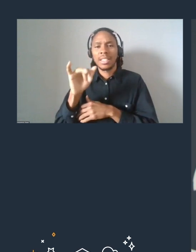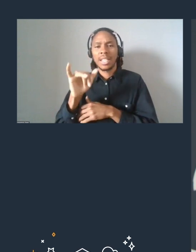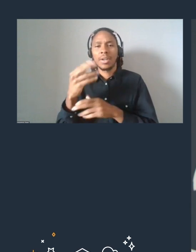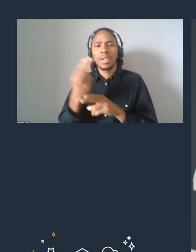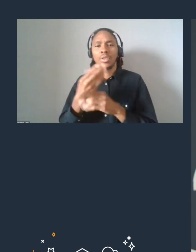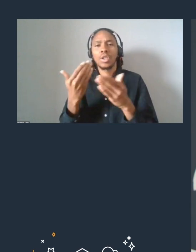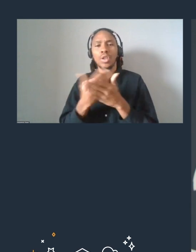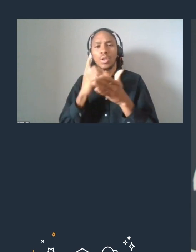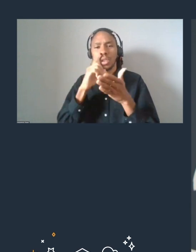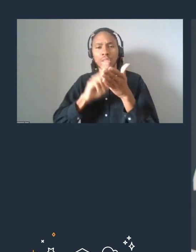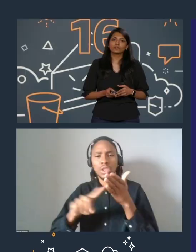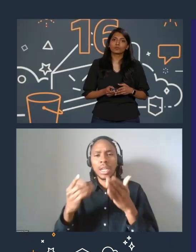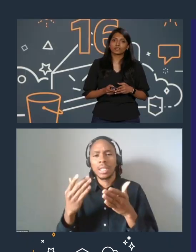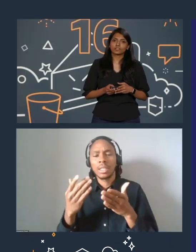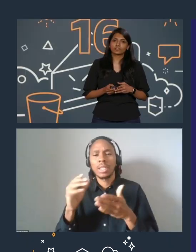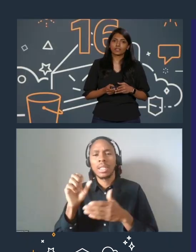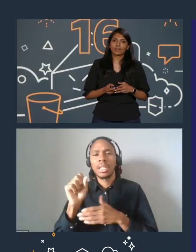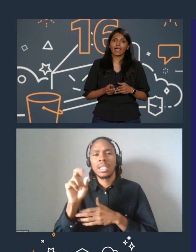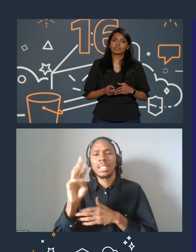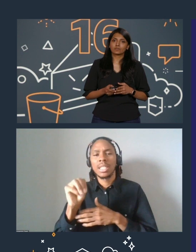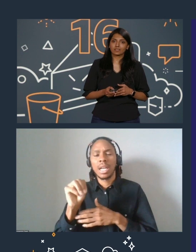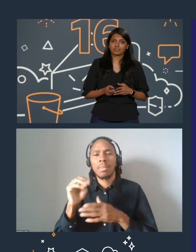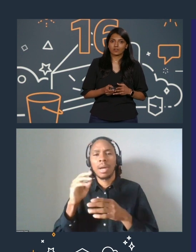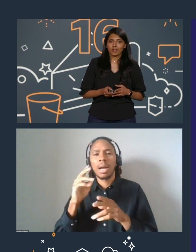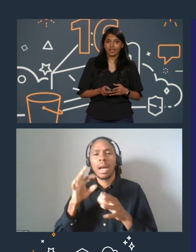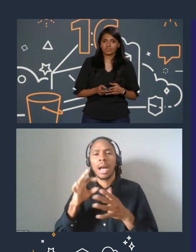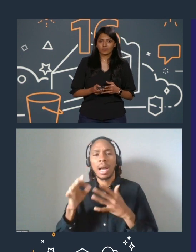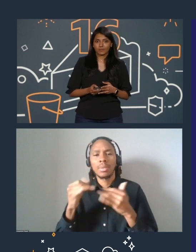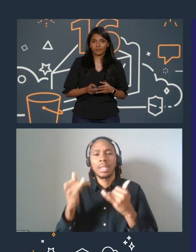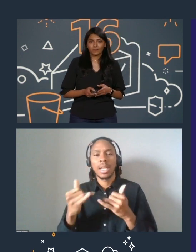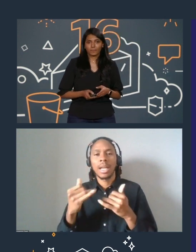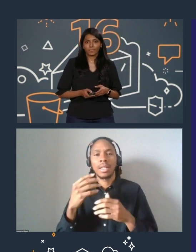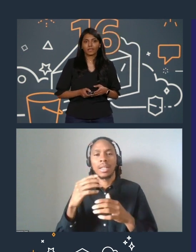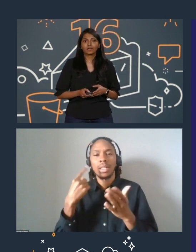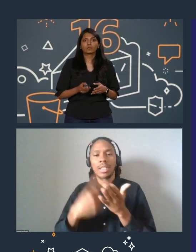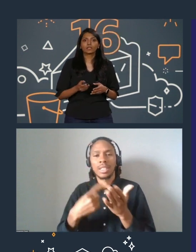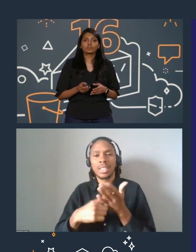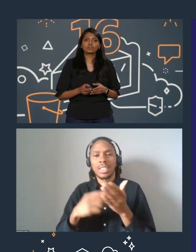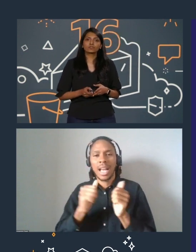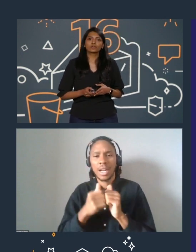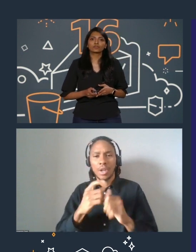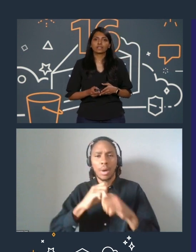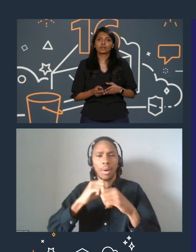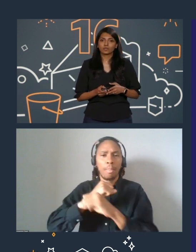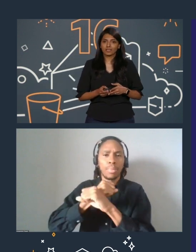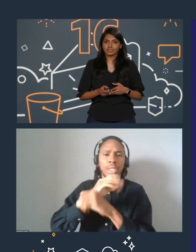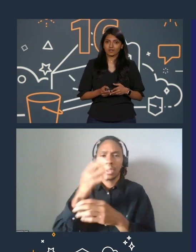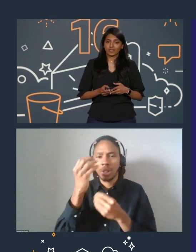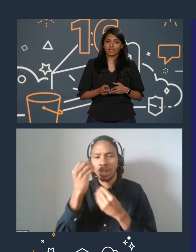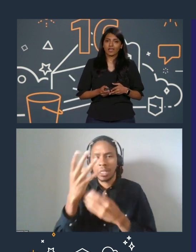Let's now talk about how you protect your data at rest on S3. When you store your data with S3,